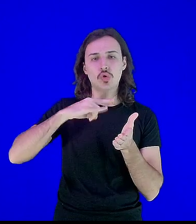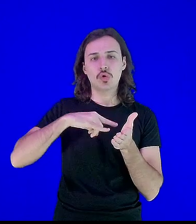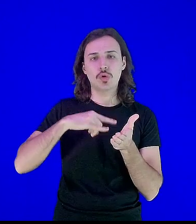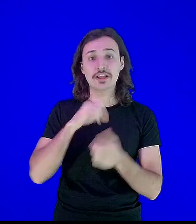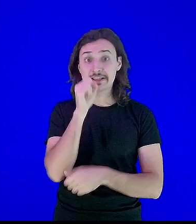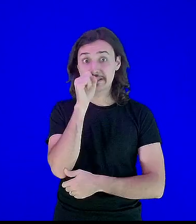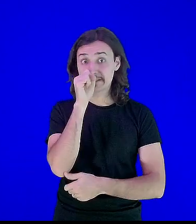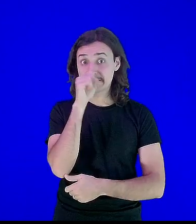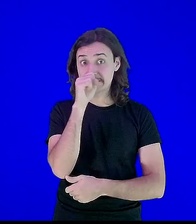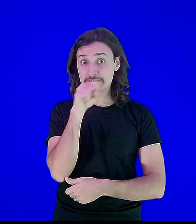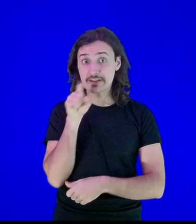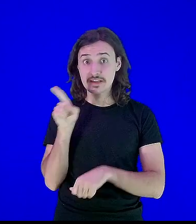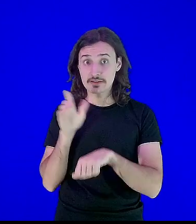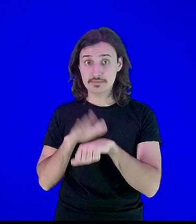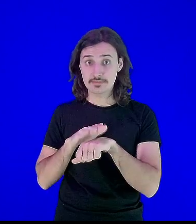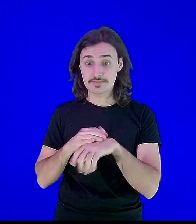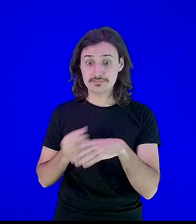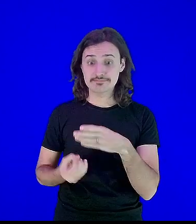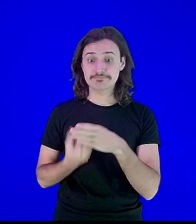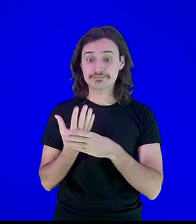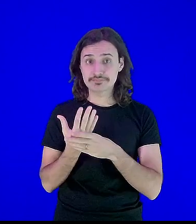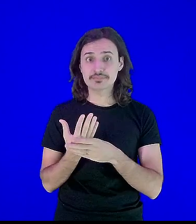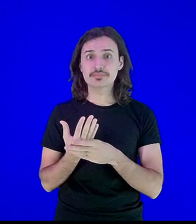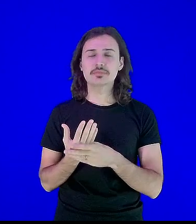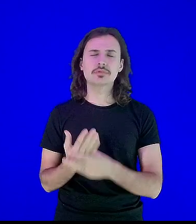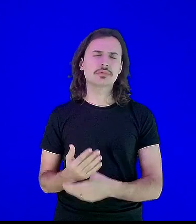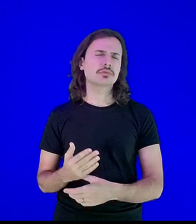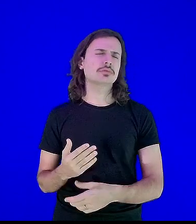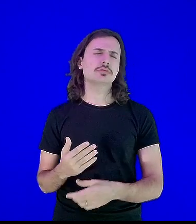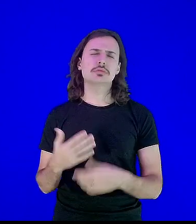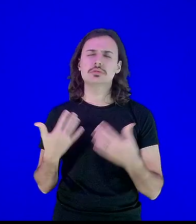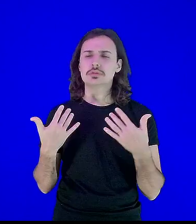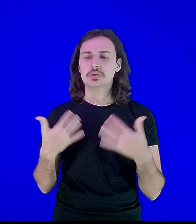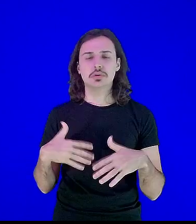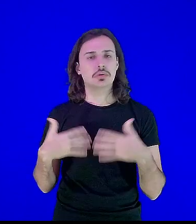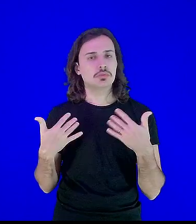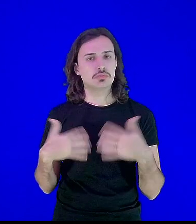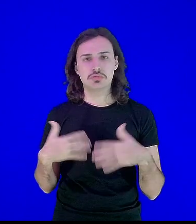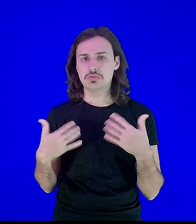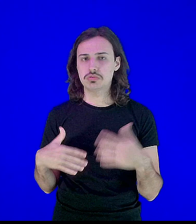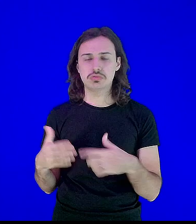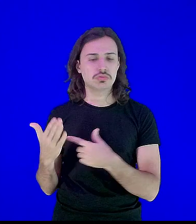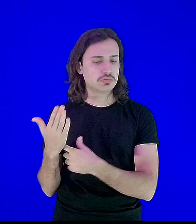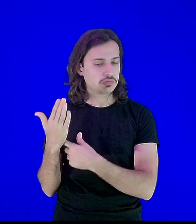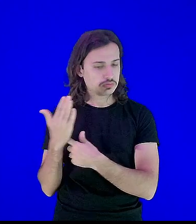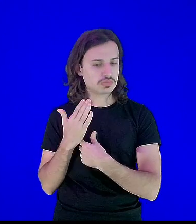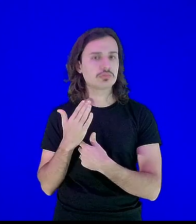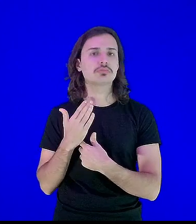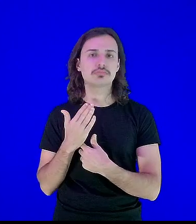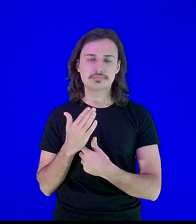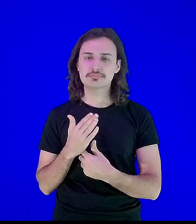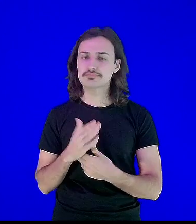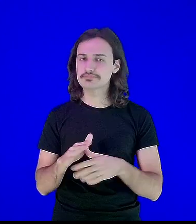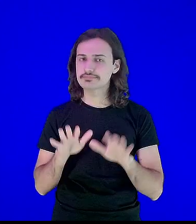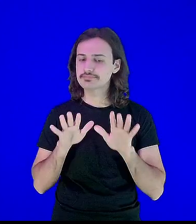if I'm not wrong, and it has been stable since then, it is stable since then